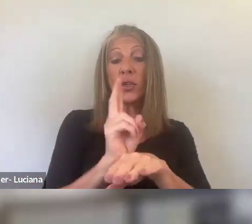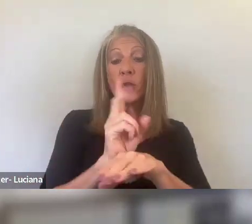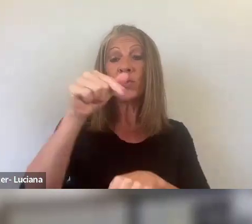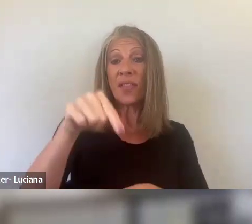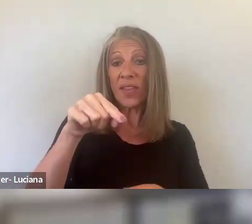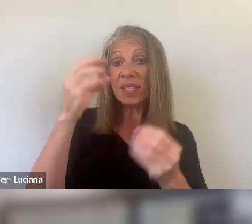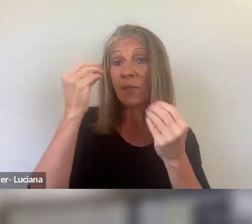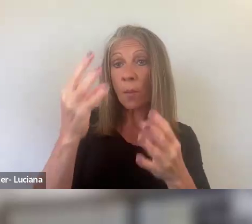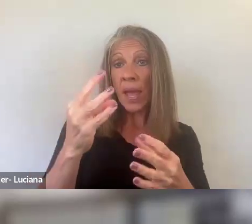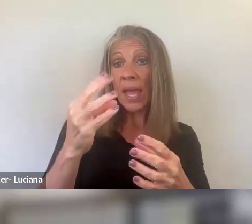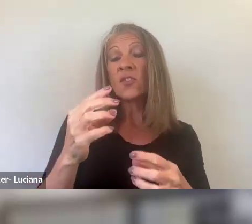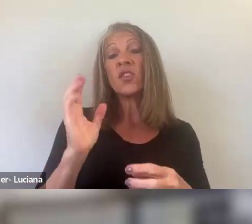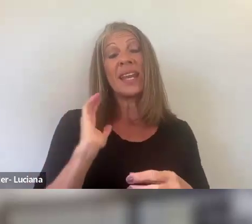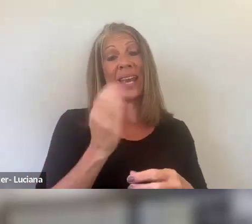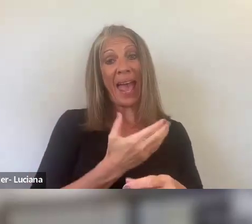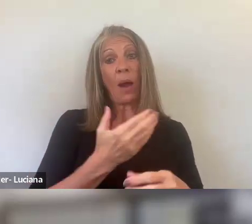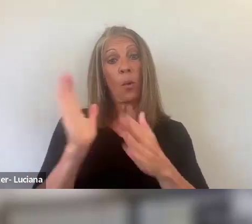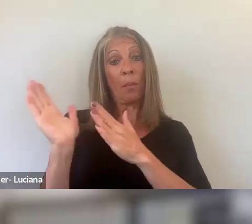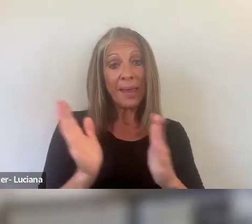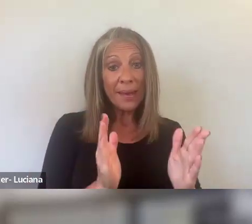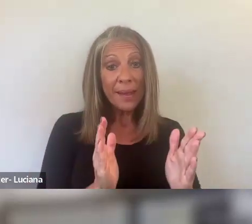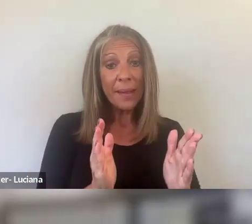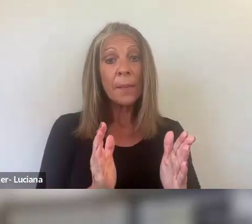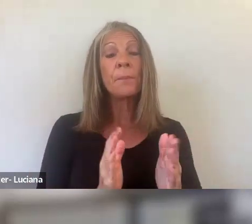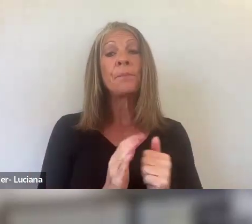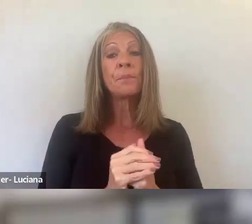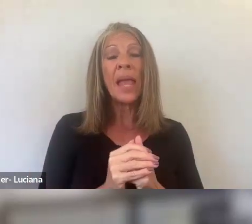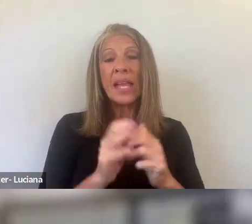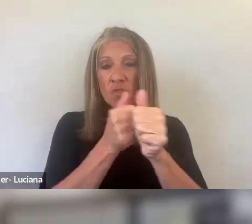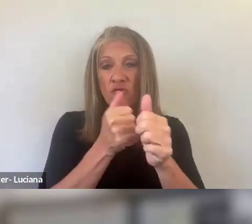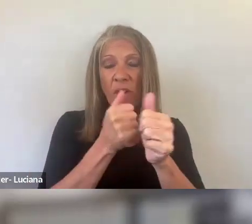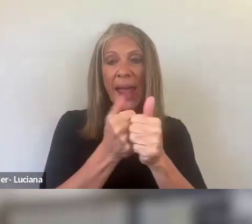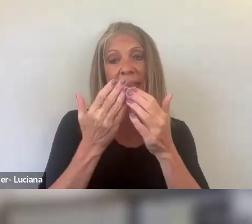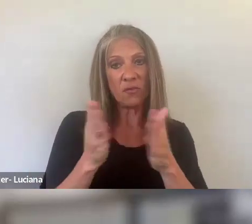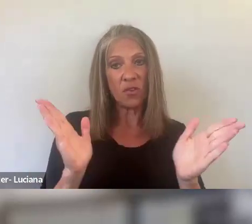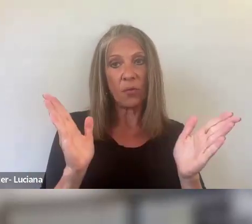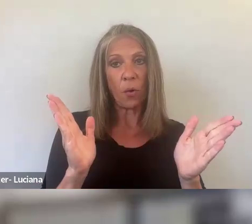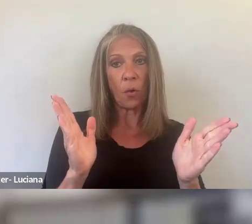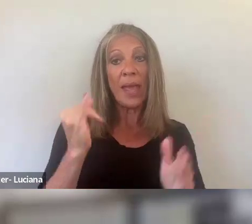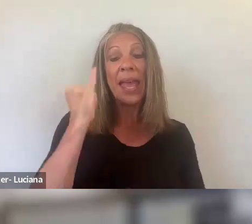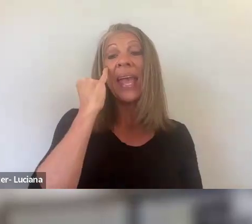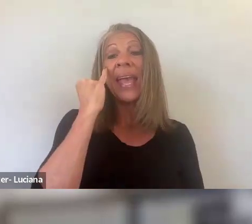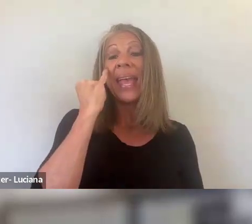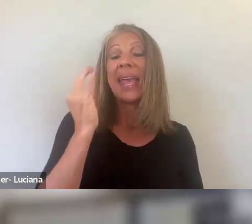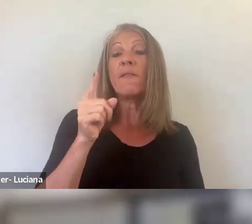when we are SPIL planning, and just tracking in general. If you do have any accessible and